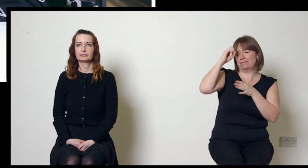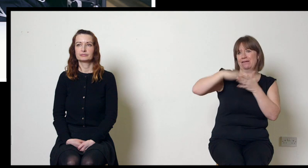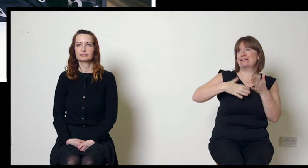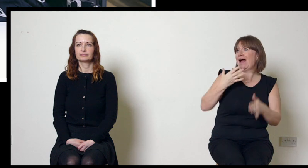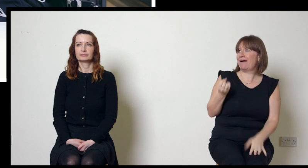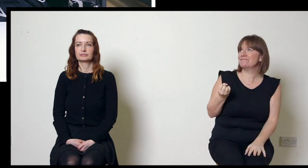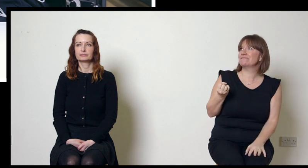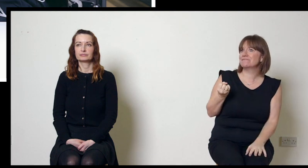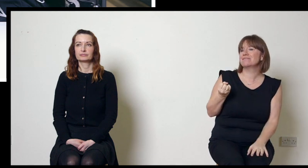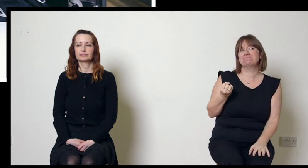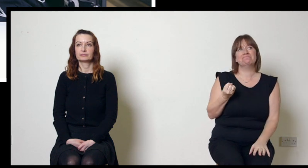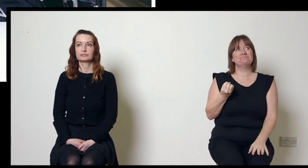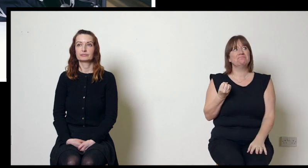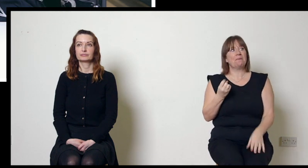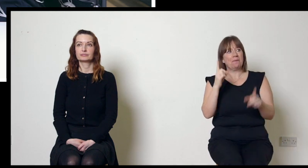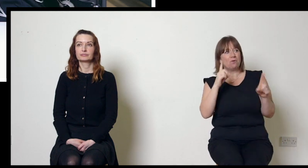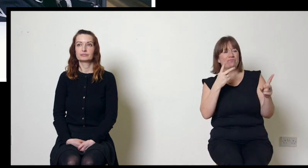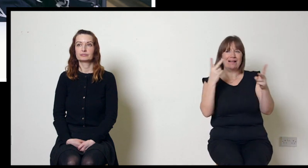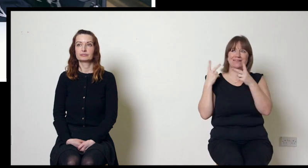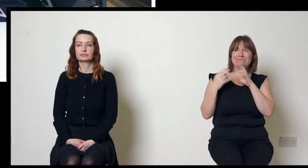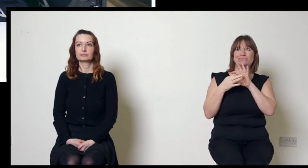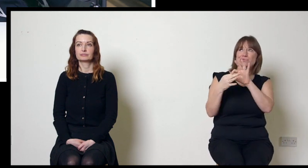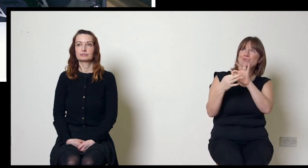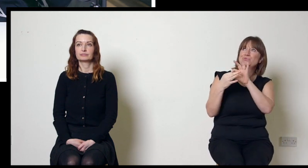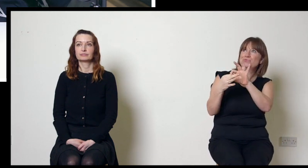how people reflected and related to those themselves as well.